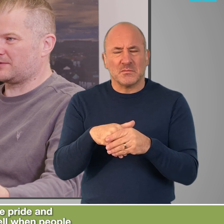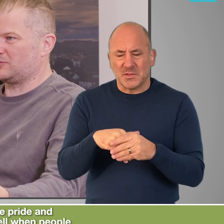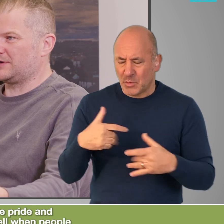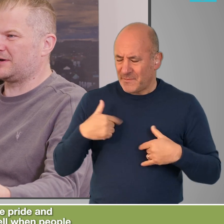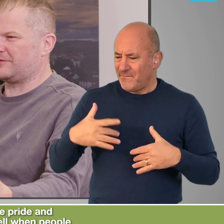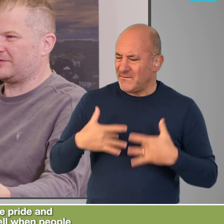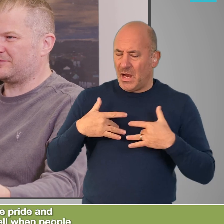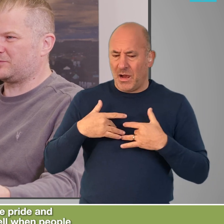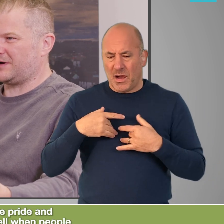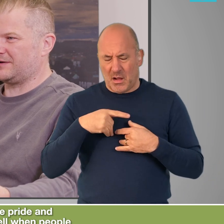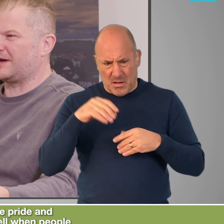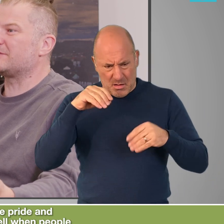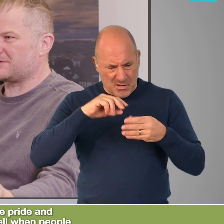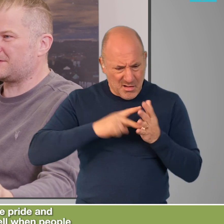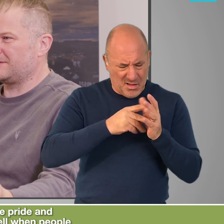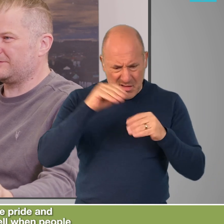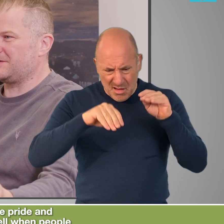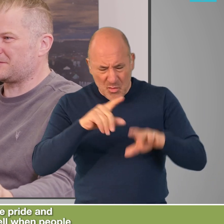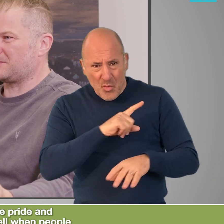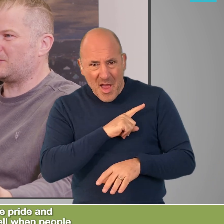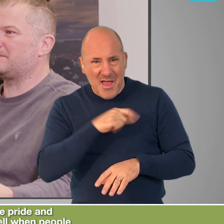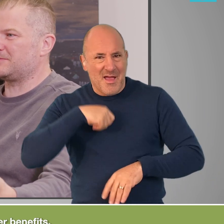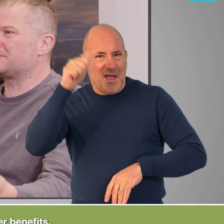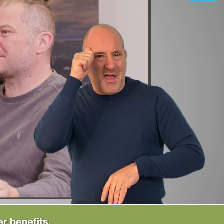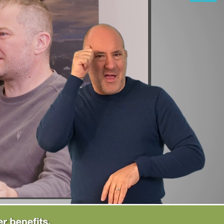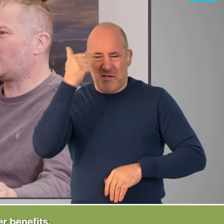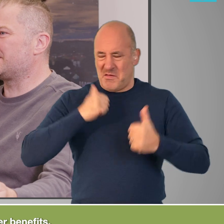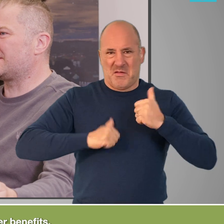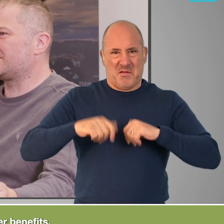it's going in and have pride and advocacy of these as well when people understand the wider benefits.